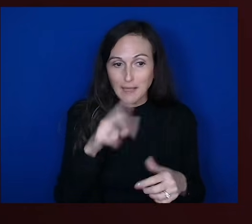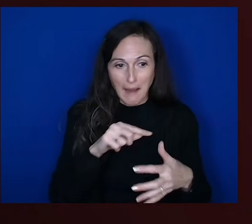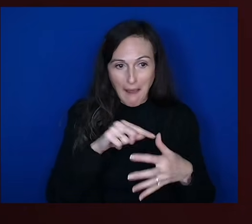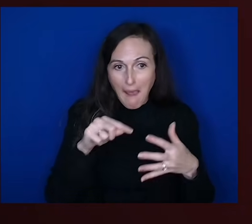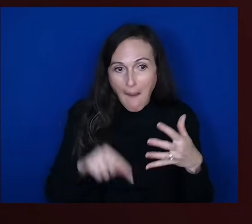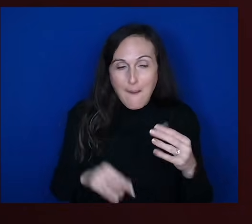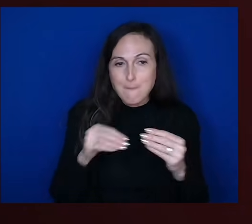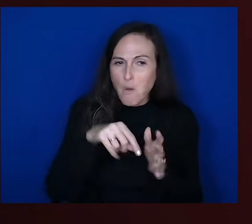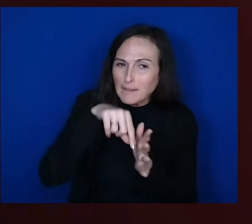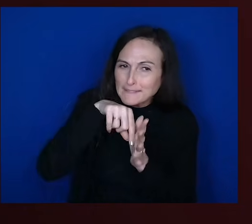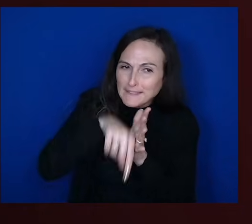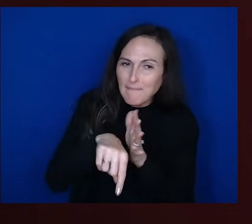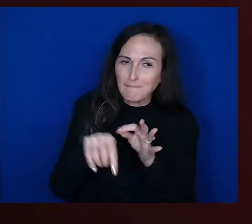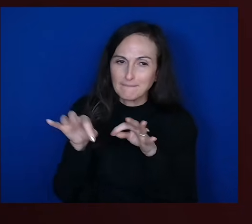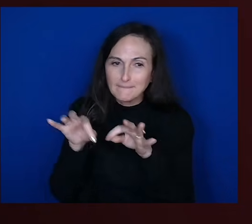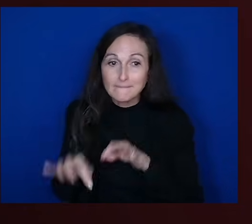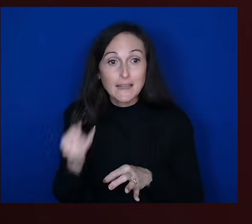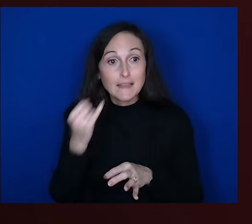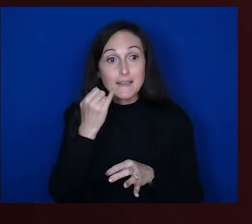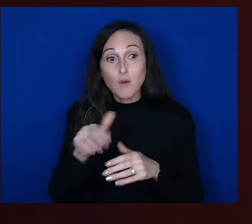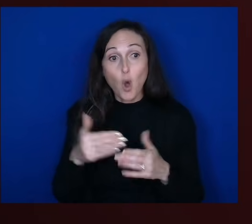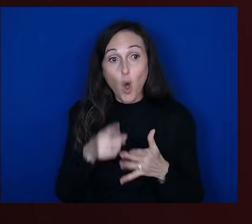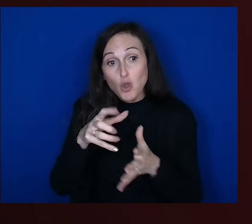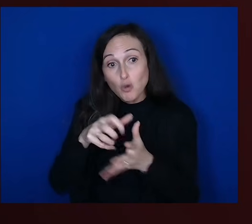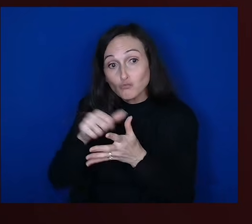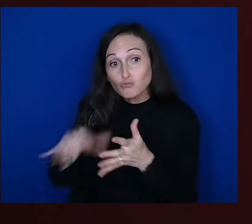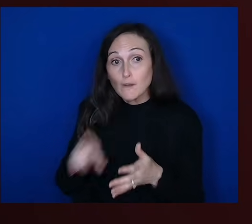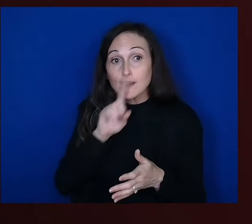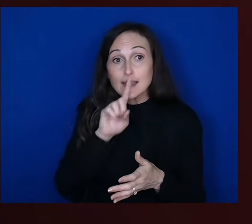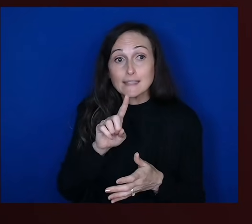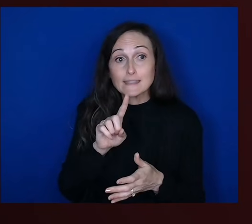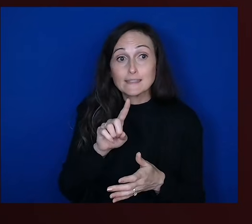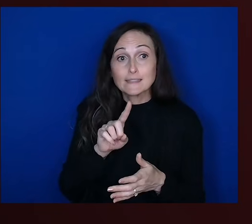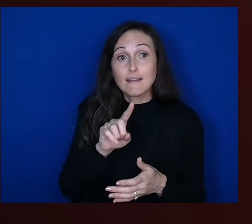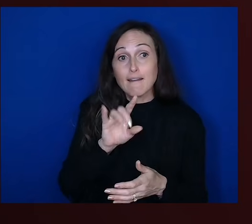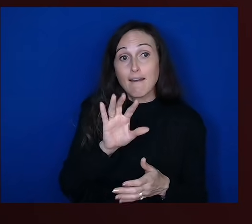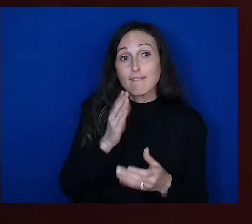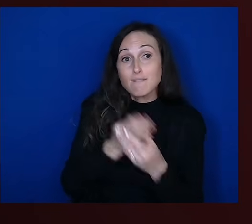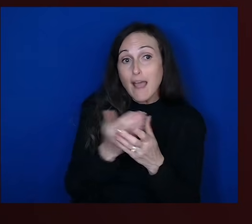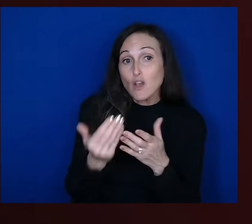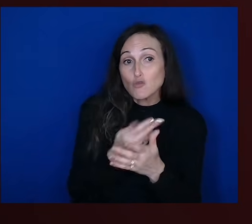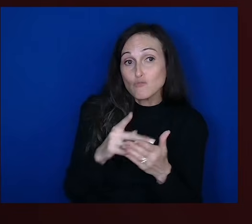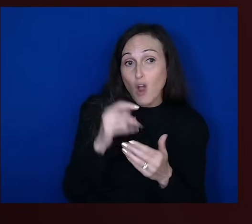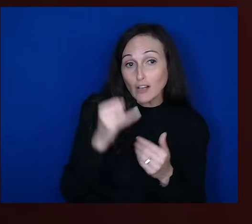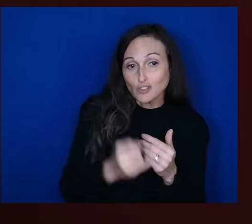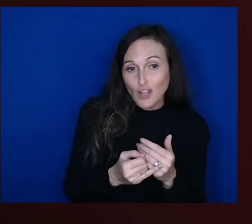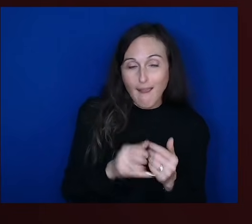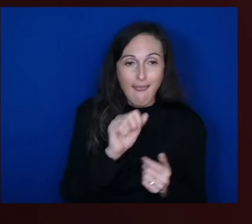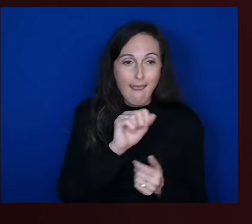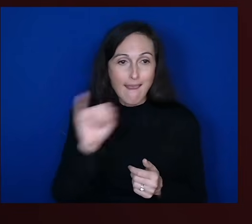If all you take away is file new project, AI web chat app, and start playing, this is the best way.